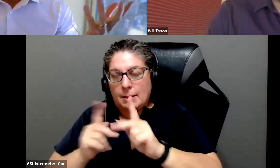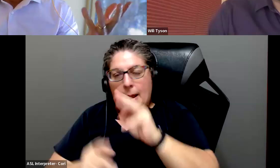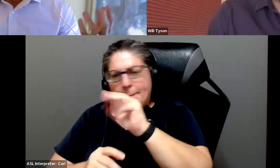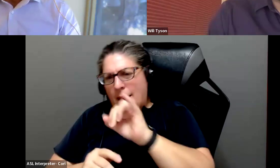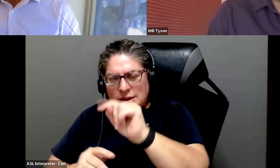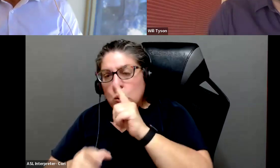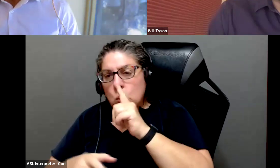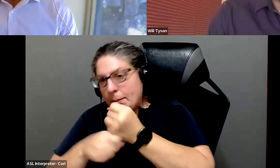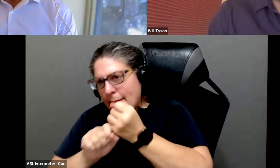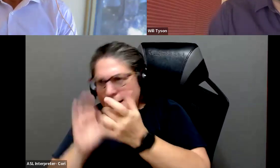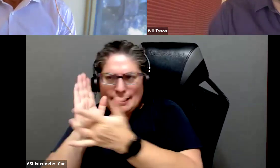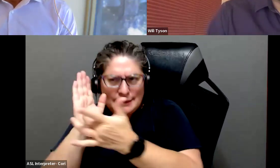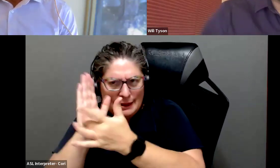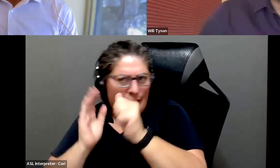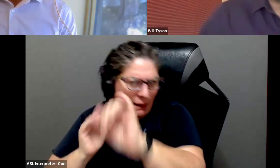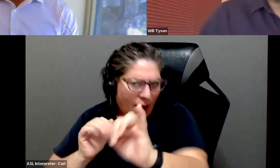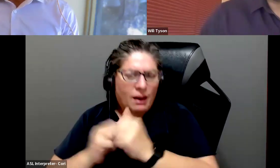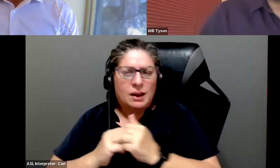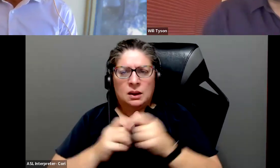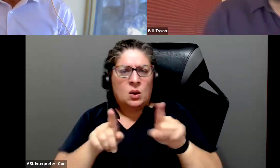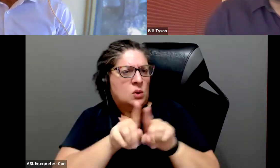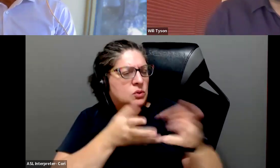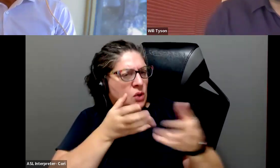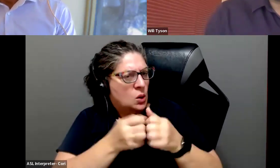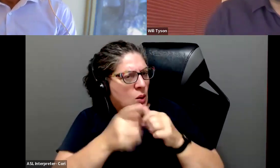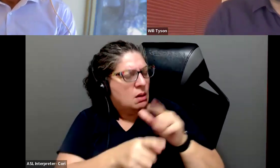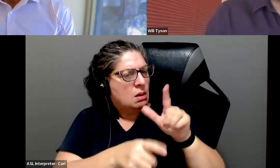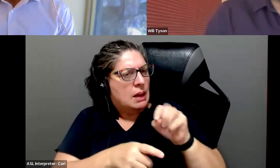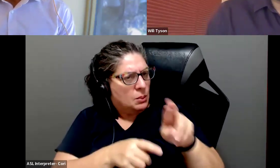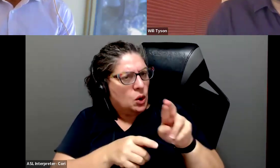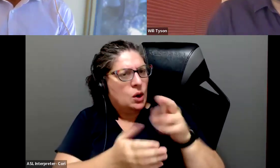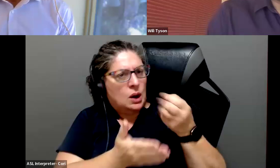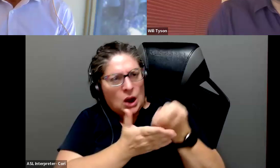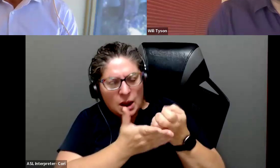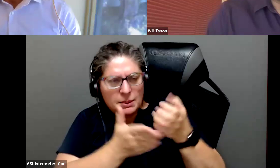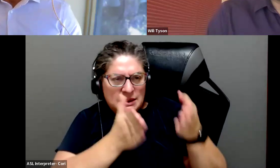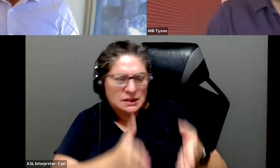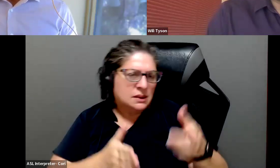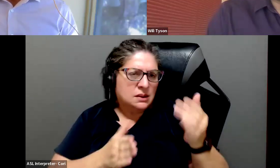making the tech in the AI. But let's also talk to a labor economist that know something